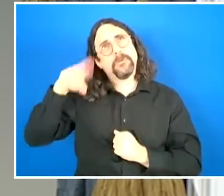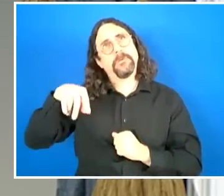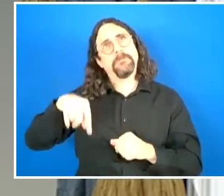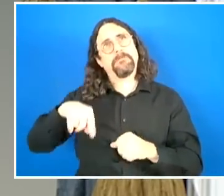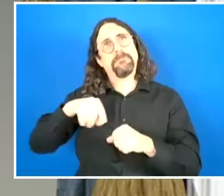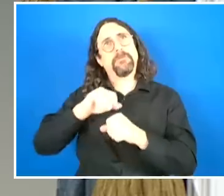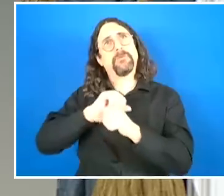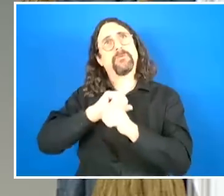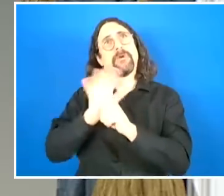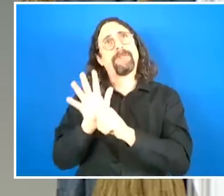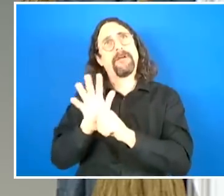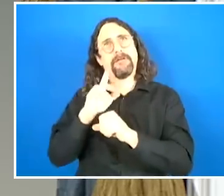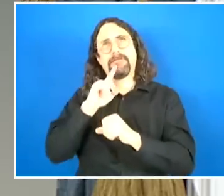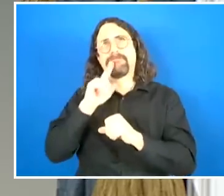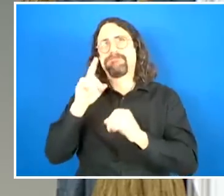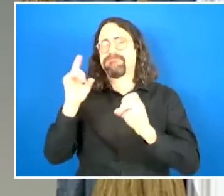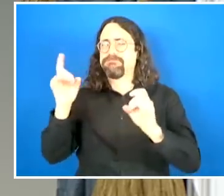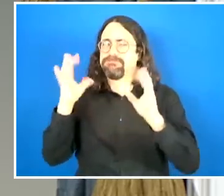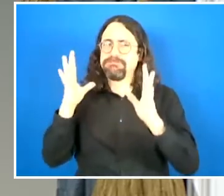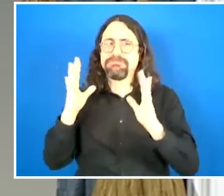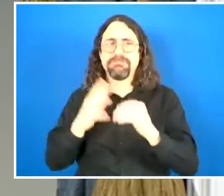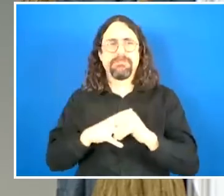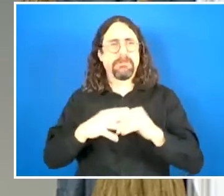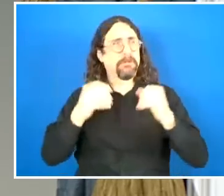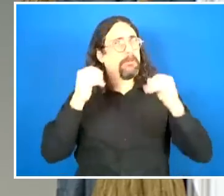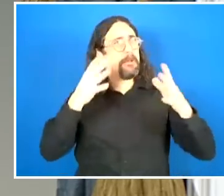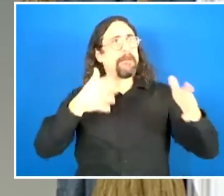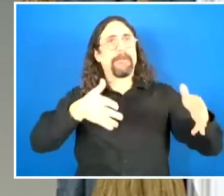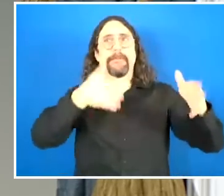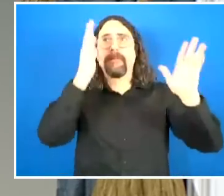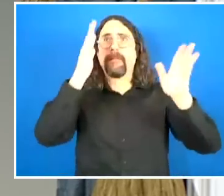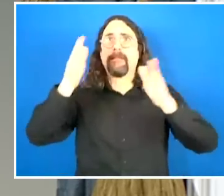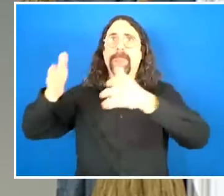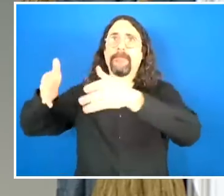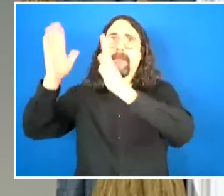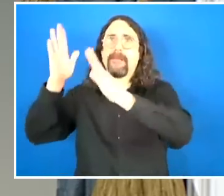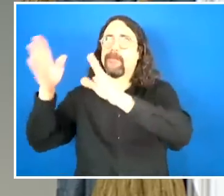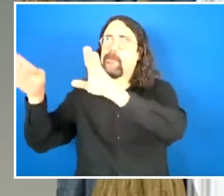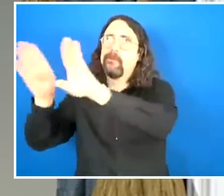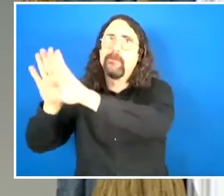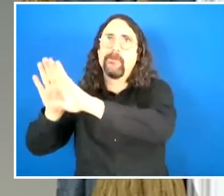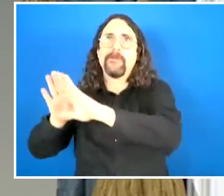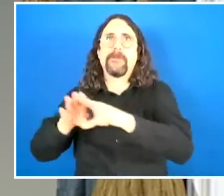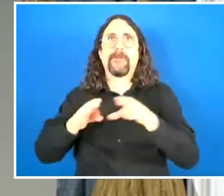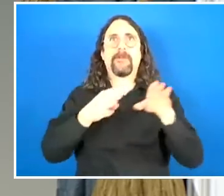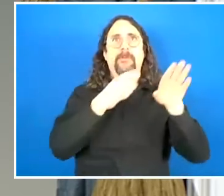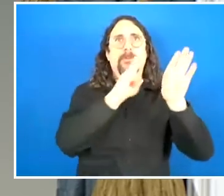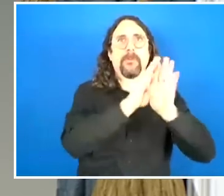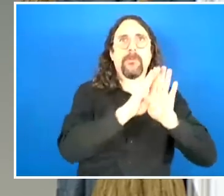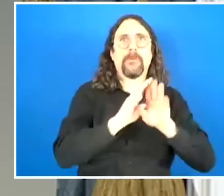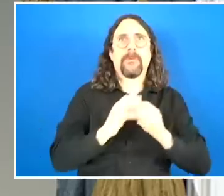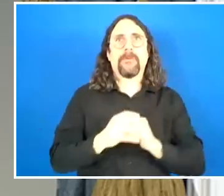IBULDINGS AND IF YOU REMEMBER MR. MAYOR, THIS WAS A DEEPLY PAIFNUL BUT NECESSARY DECISION. HOWEVER, THROUGH